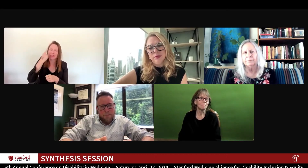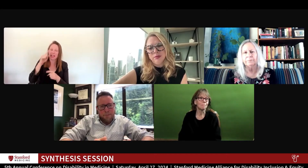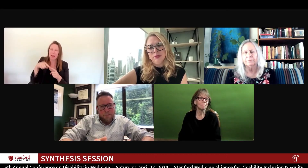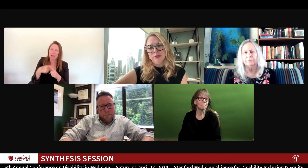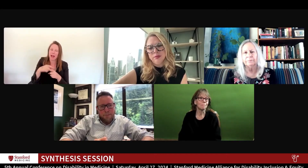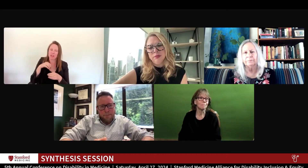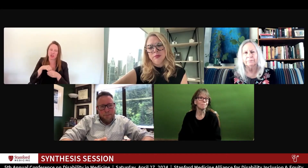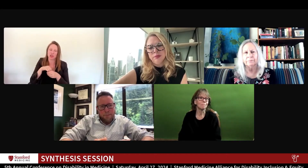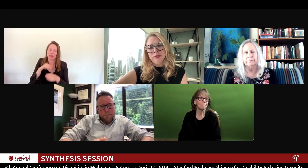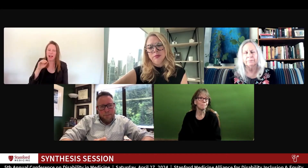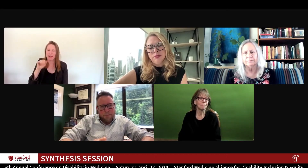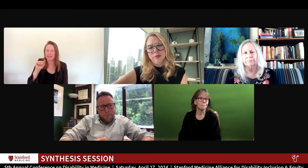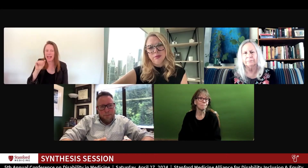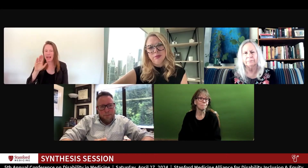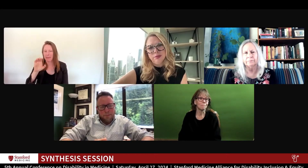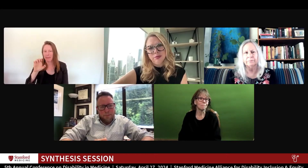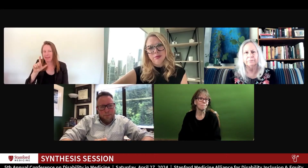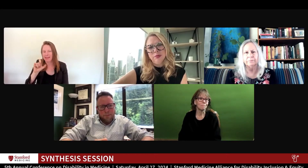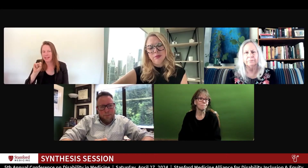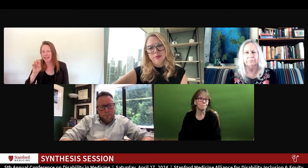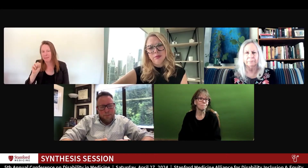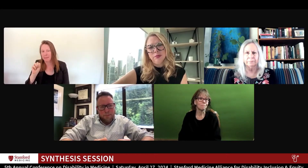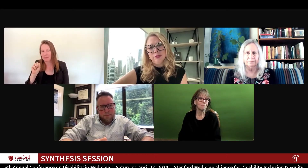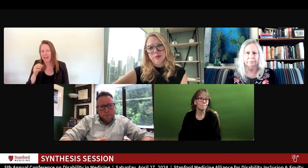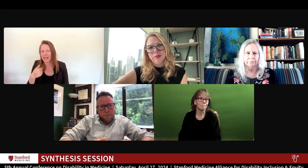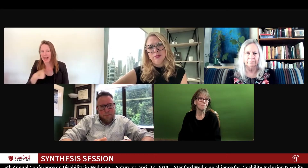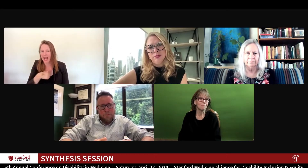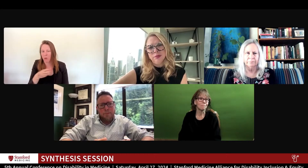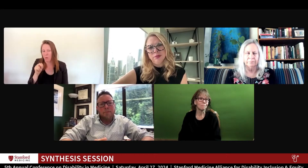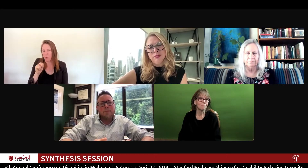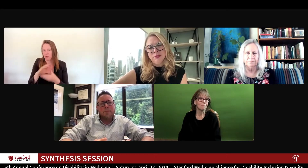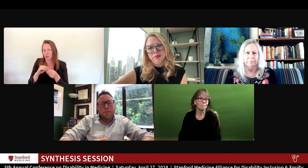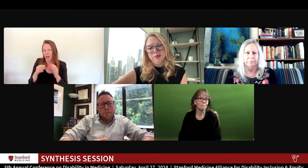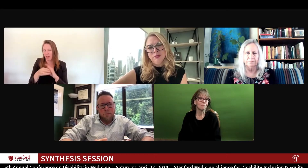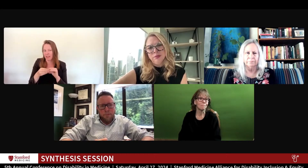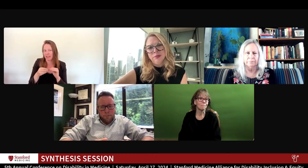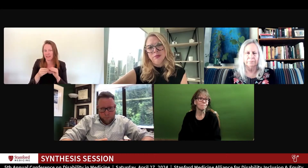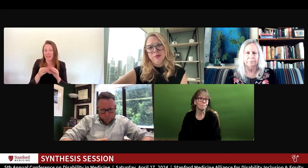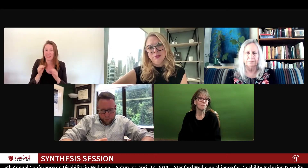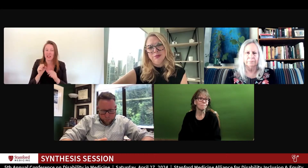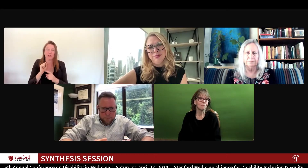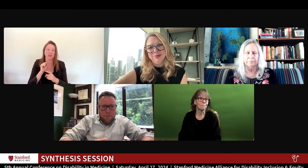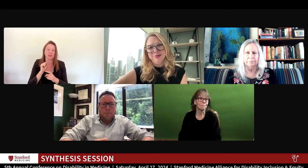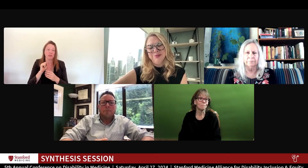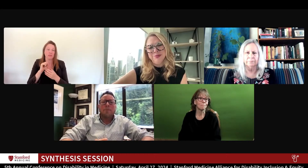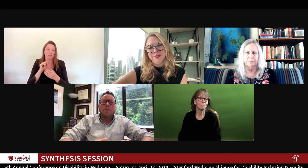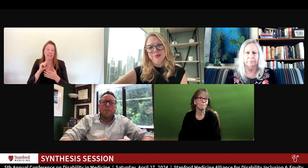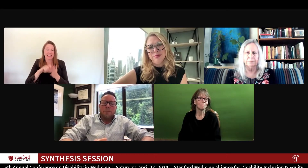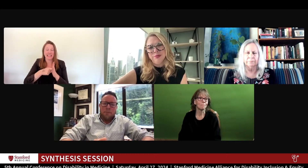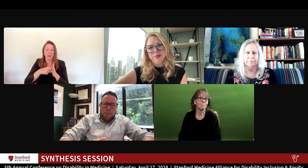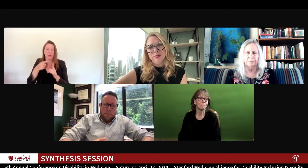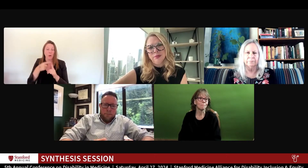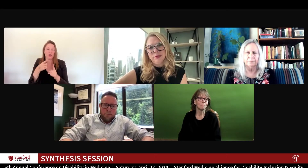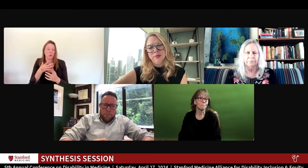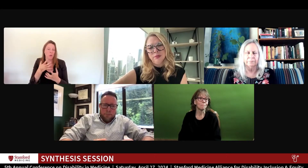thinking almost about internal ableism, specifically within our own stories.